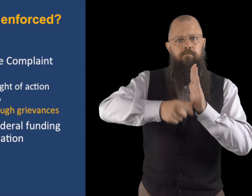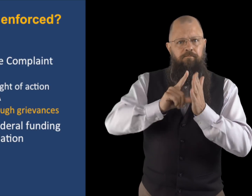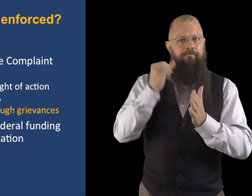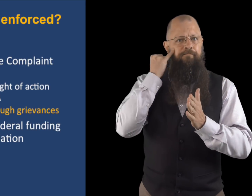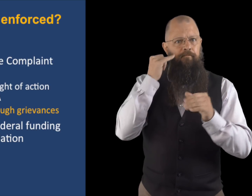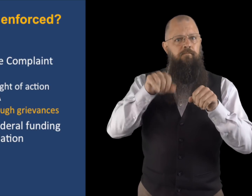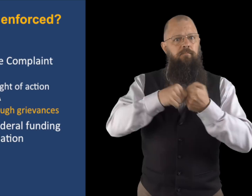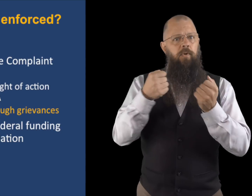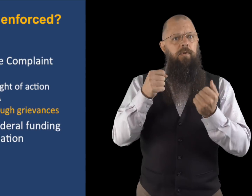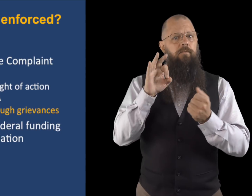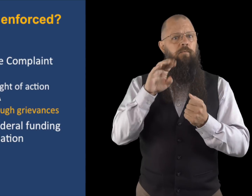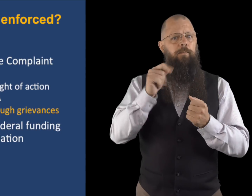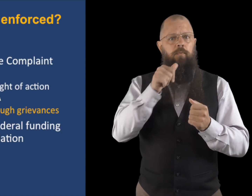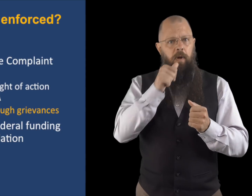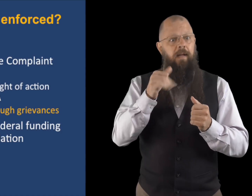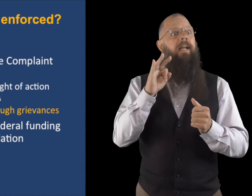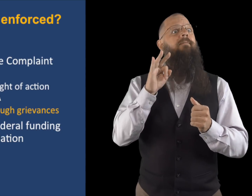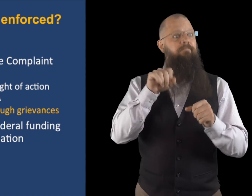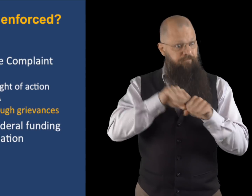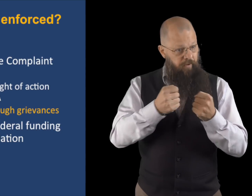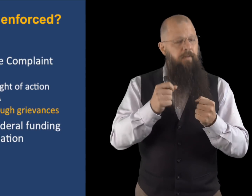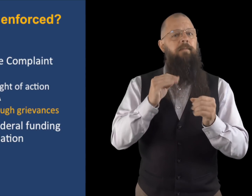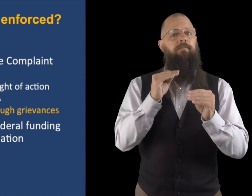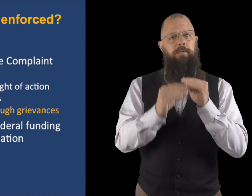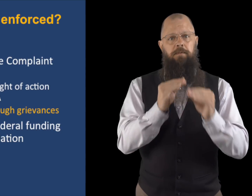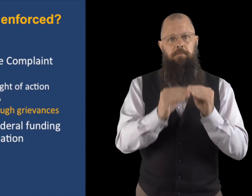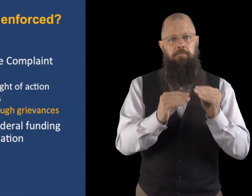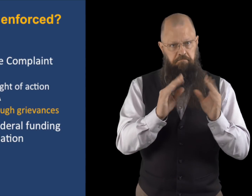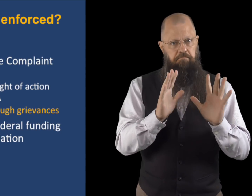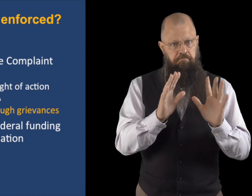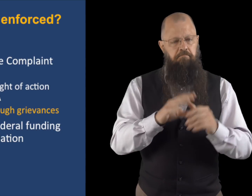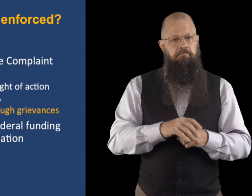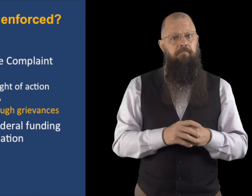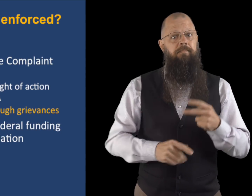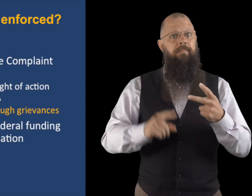filed, a school meeting is called to review whether or not violation has